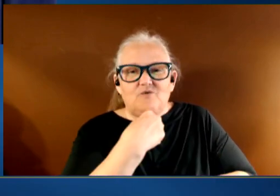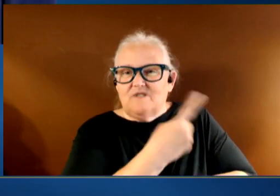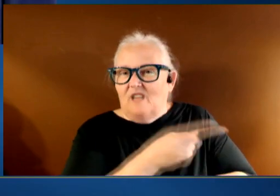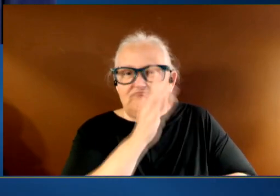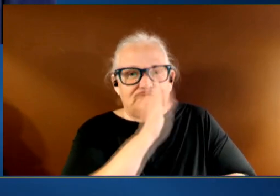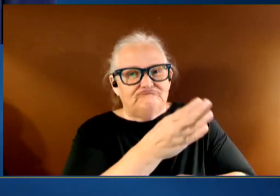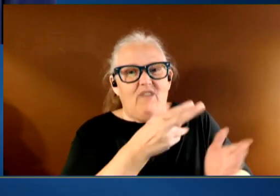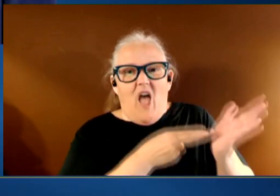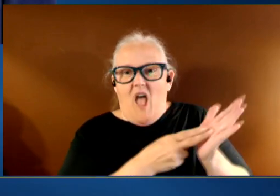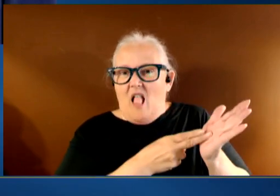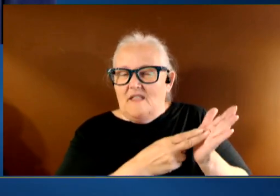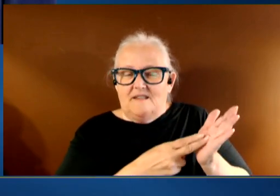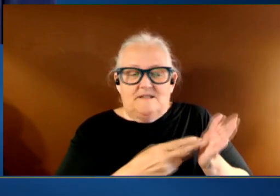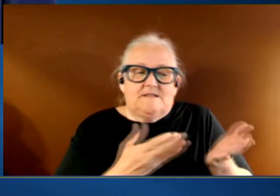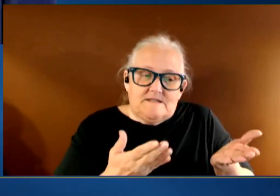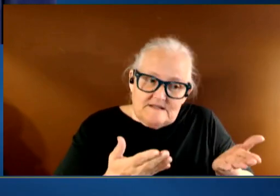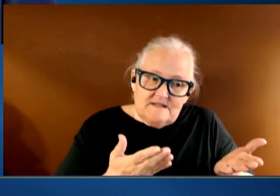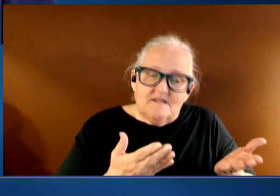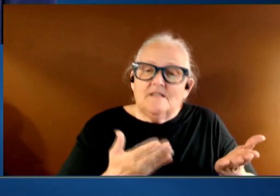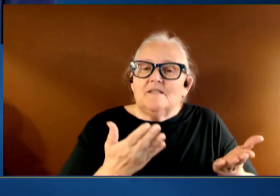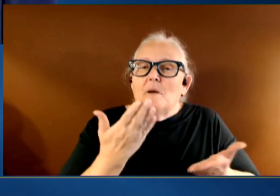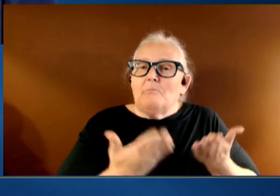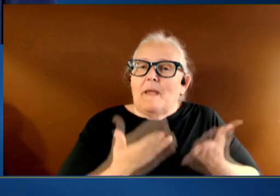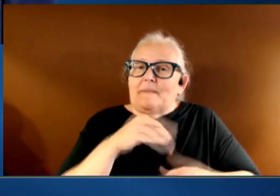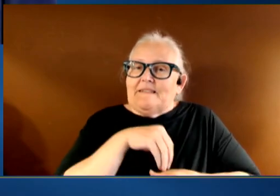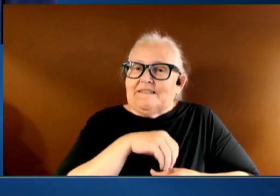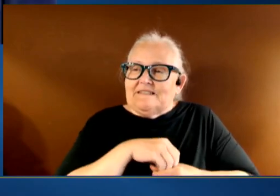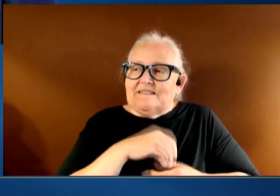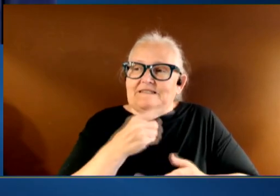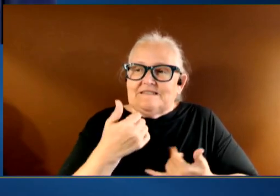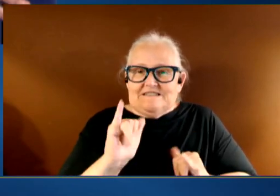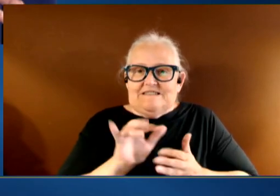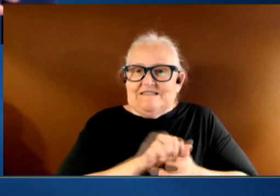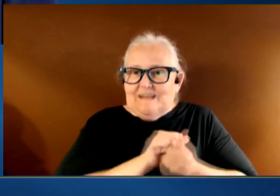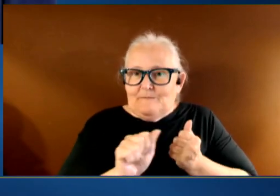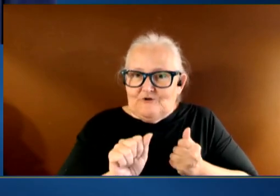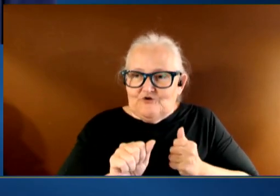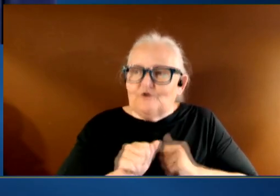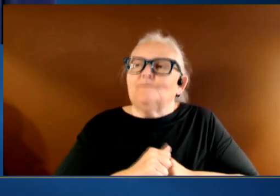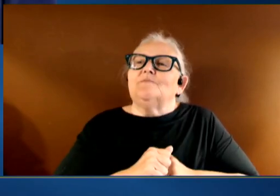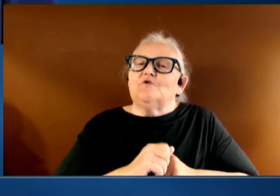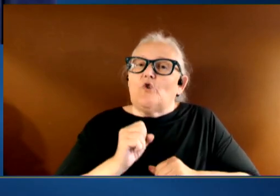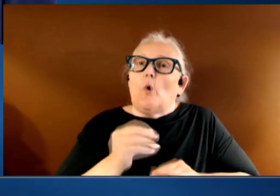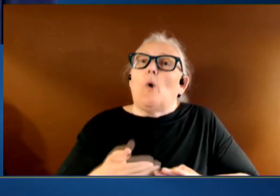think we need to be a proponent of that as prior to transplant and after transplant,